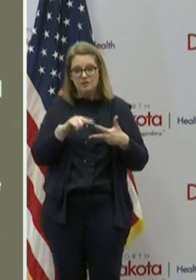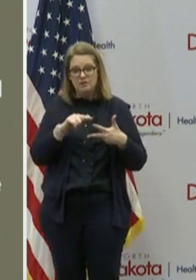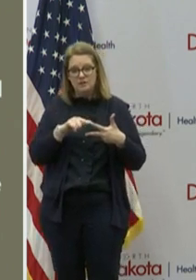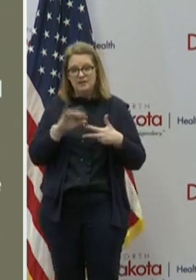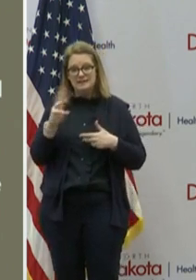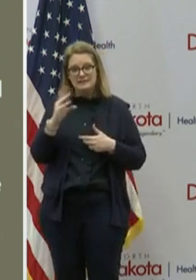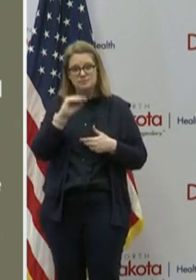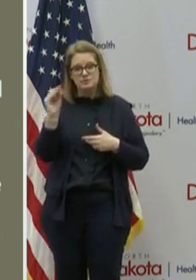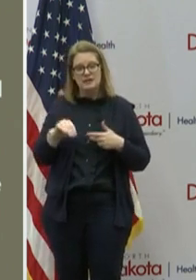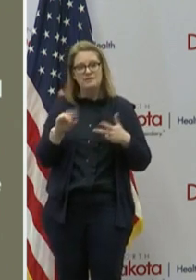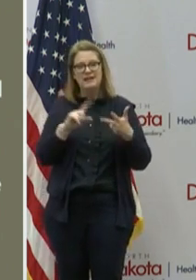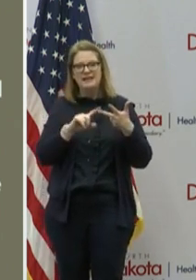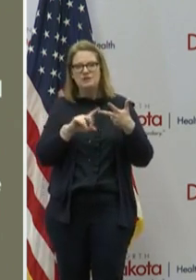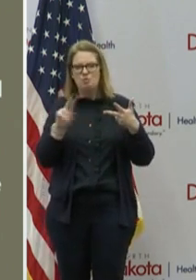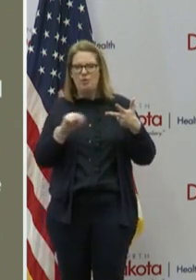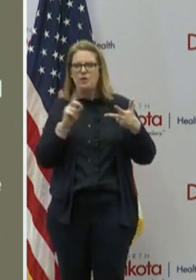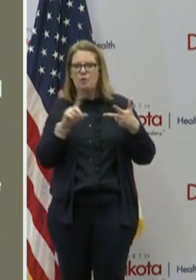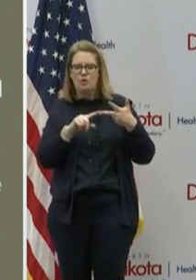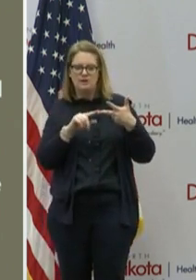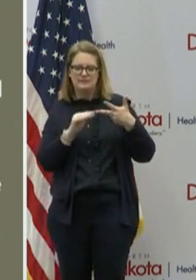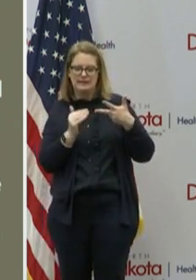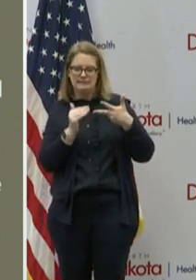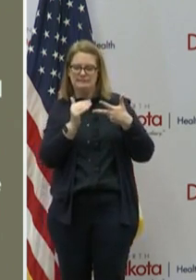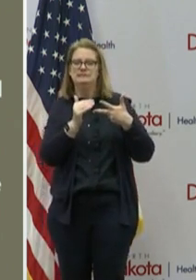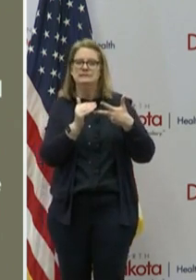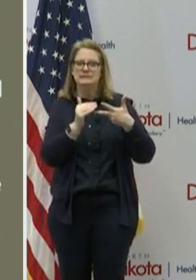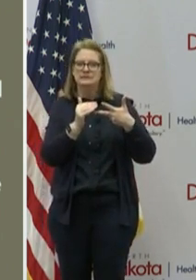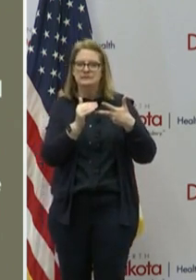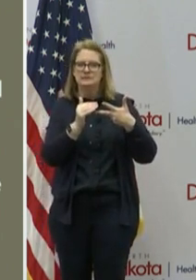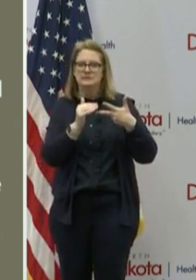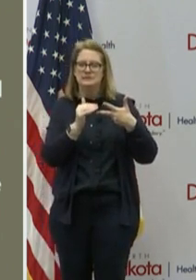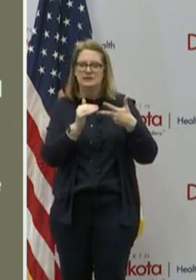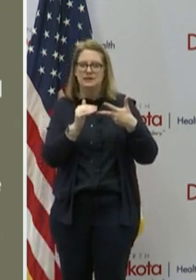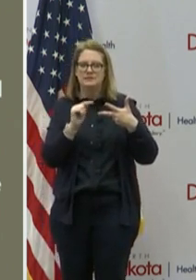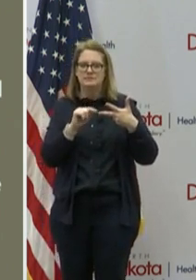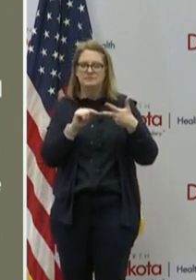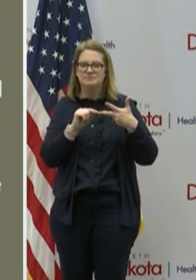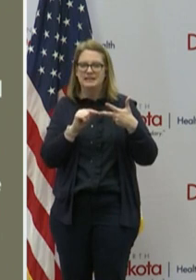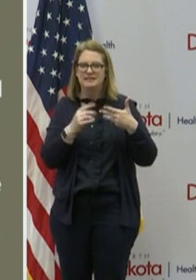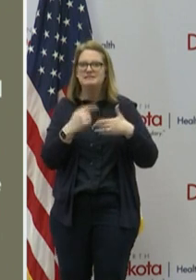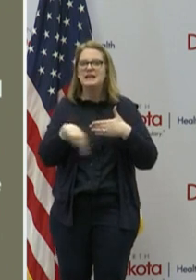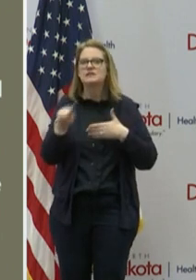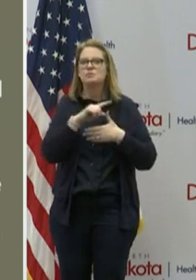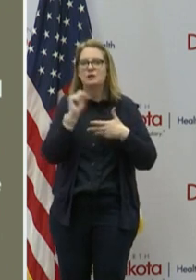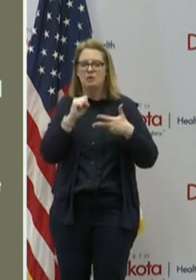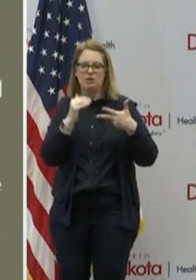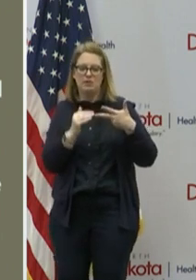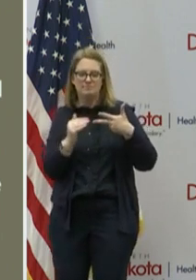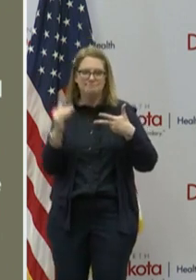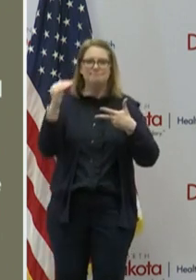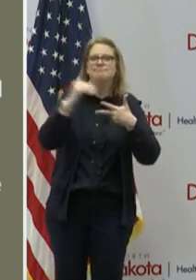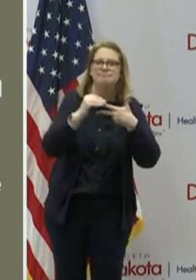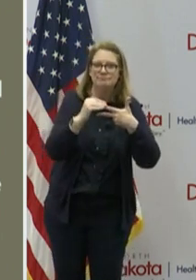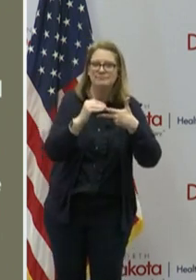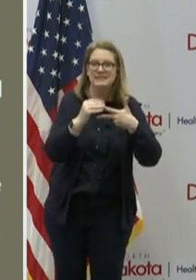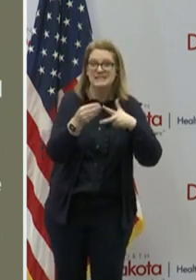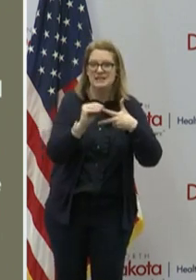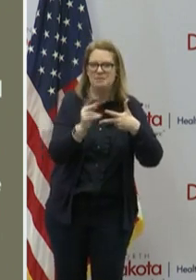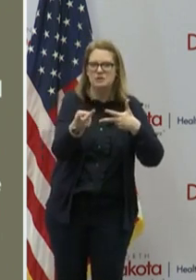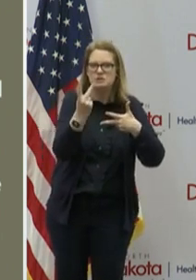SUCCESSFUL WITH THEIR DRIVE-THRU TESTING AND CENTER, WHICH IS THE CENTER OF THIS OUTBREAK AT 6%